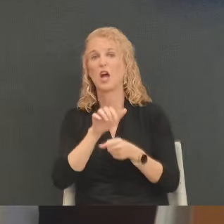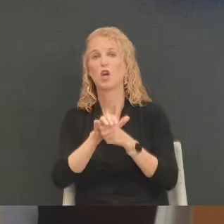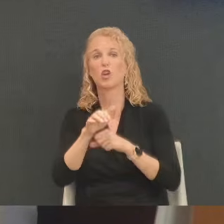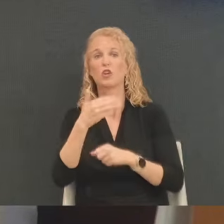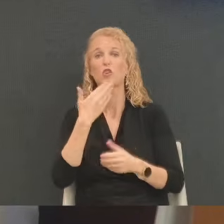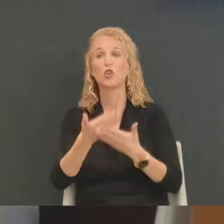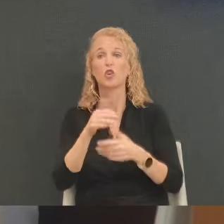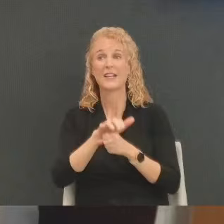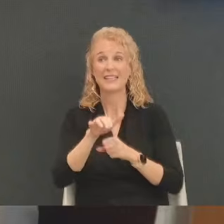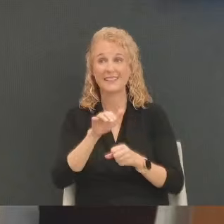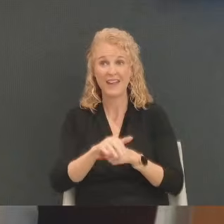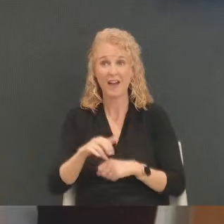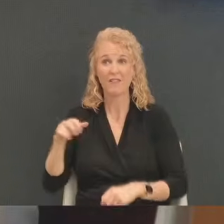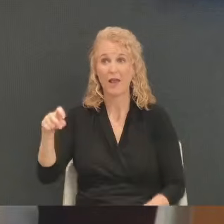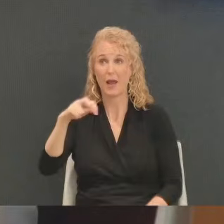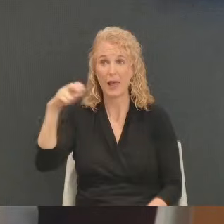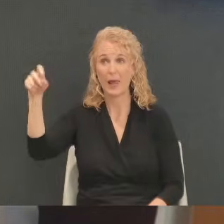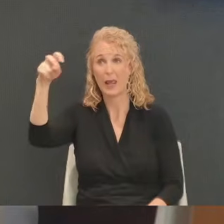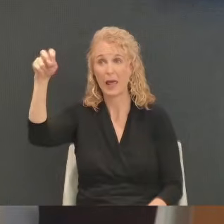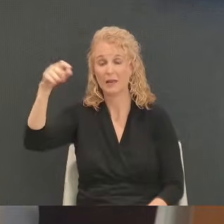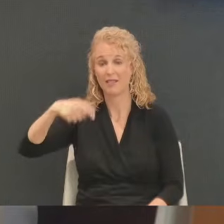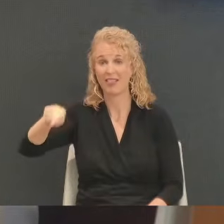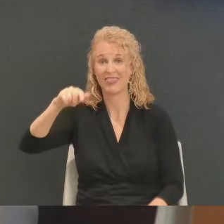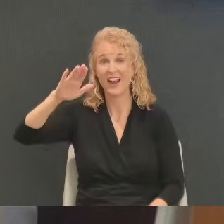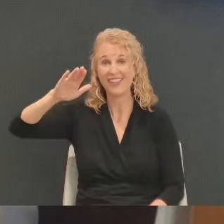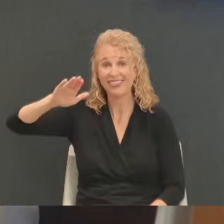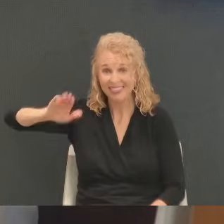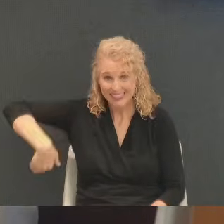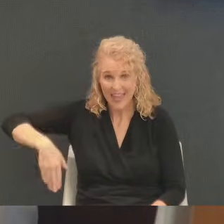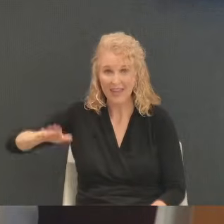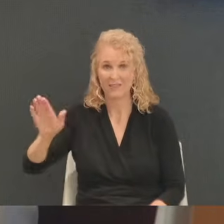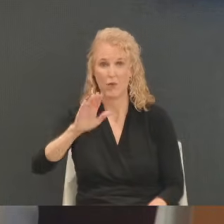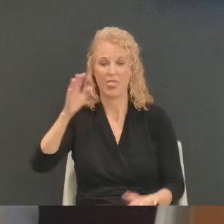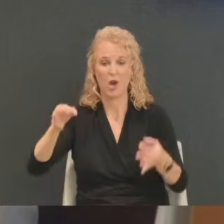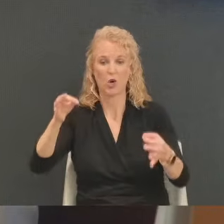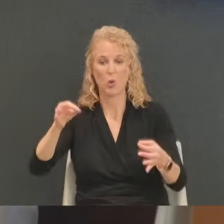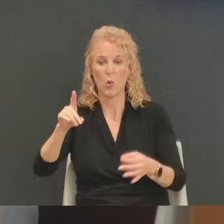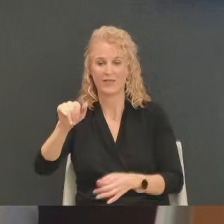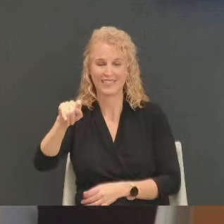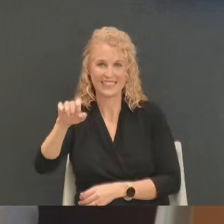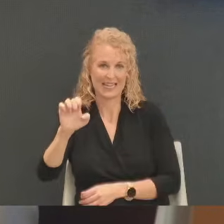they've got to walk upstairs in multiple flights in order to get there. People have to it's where